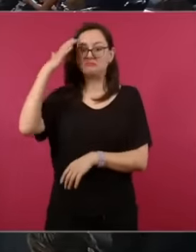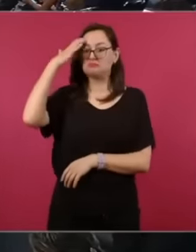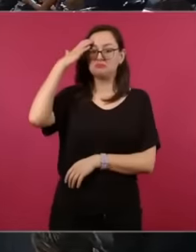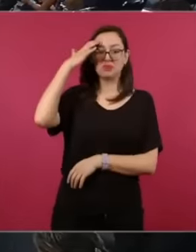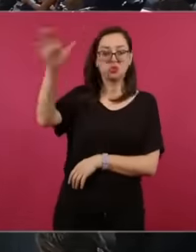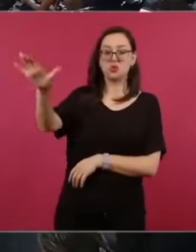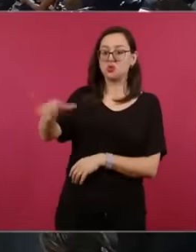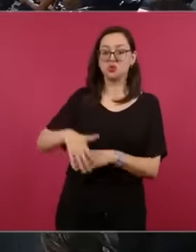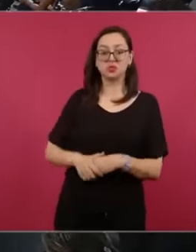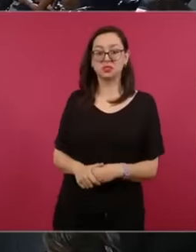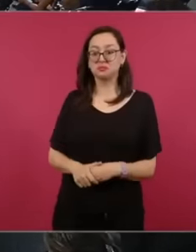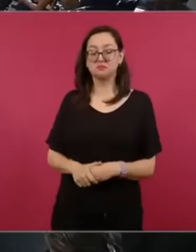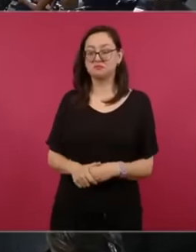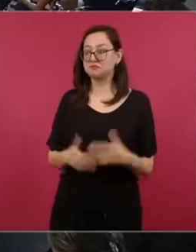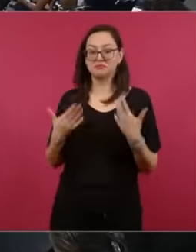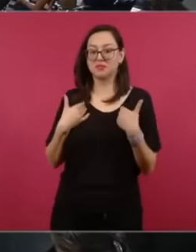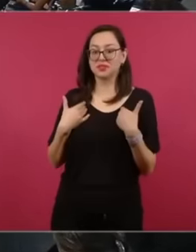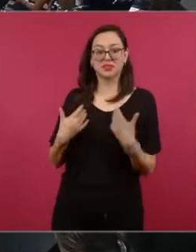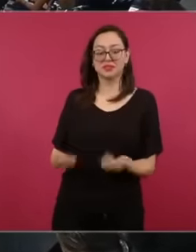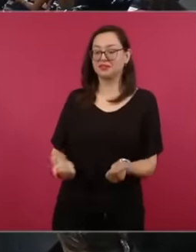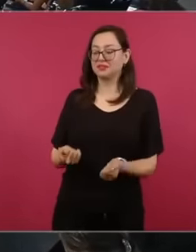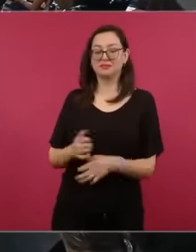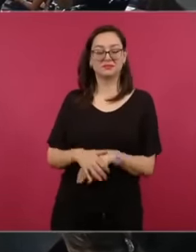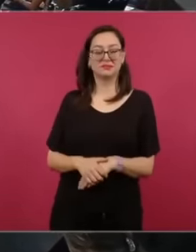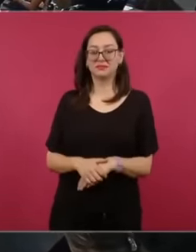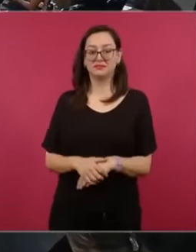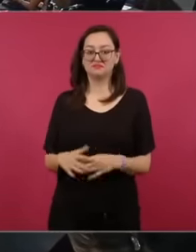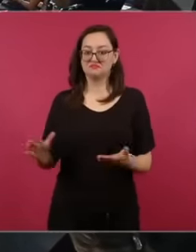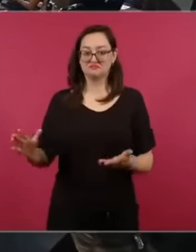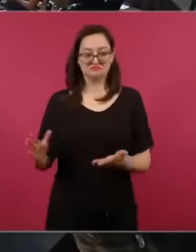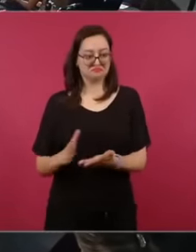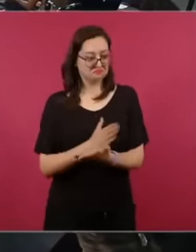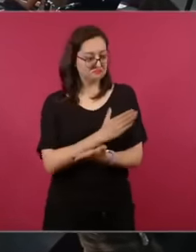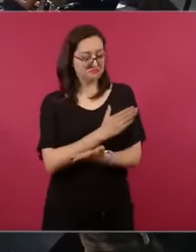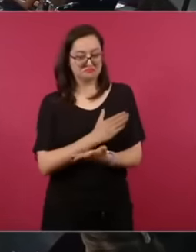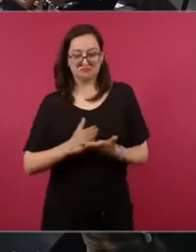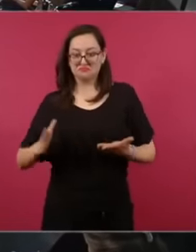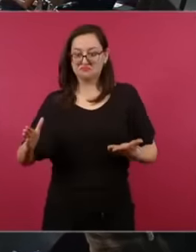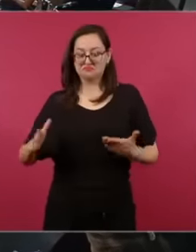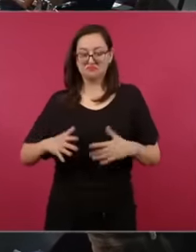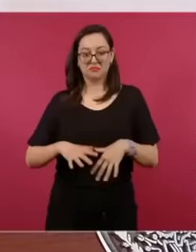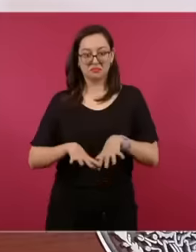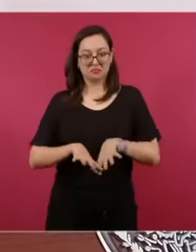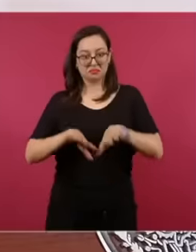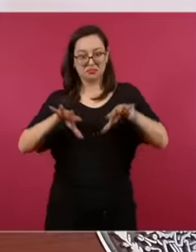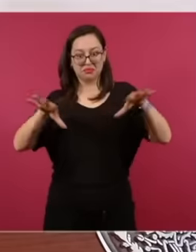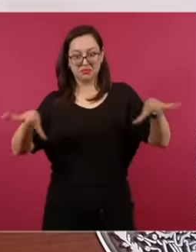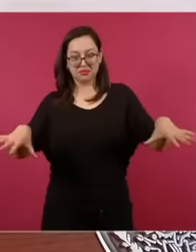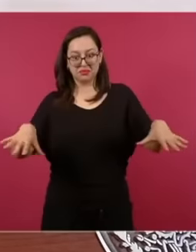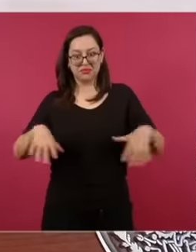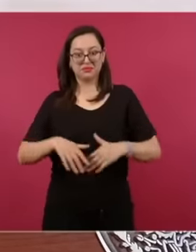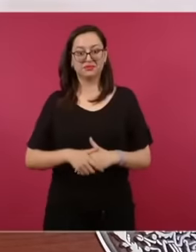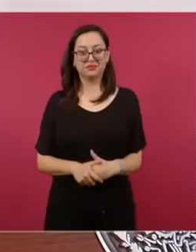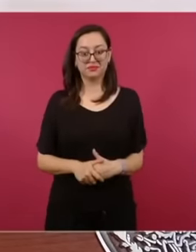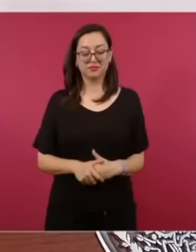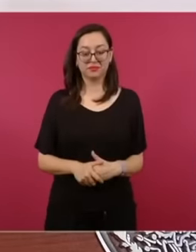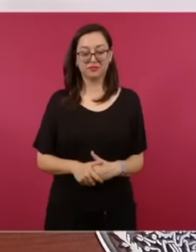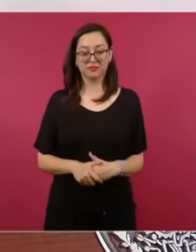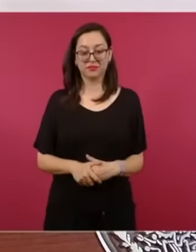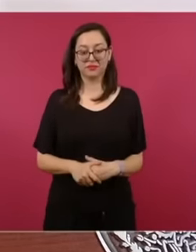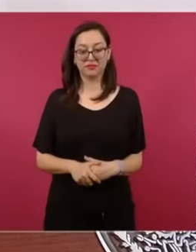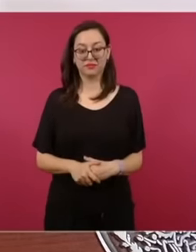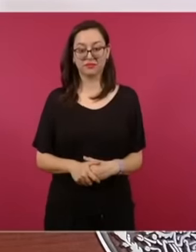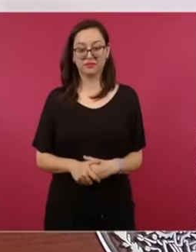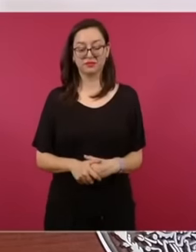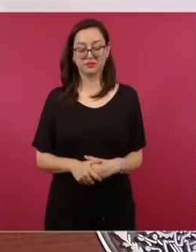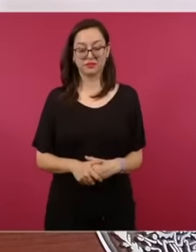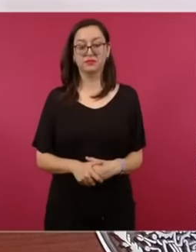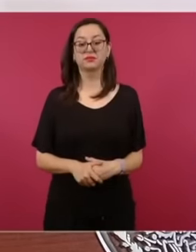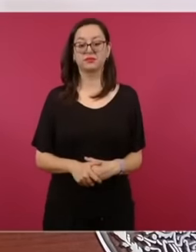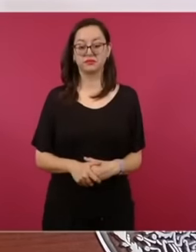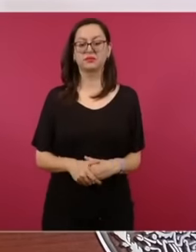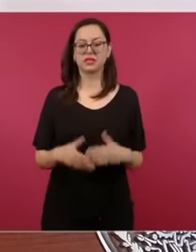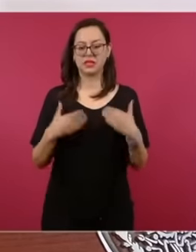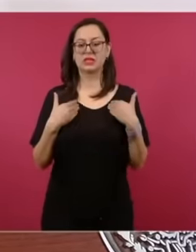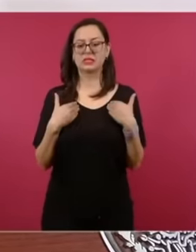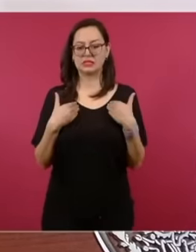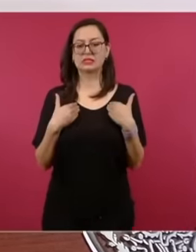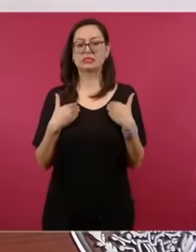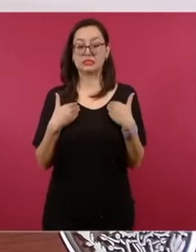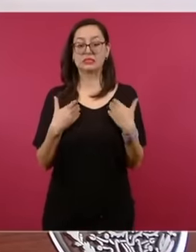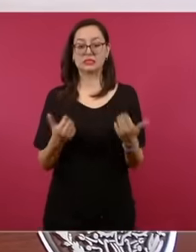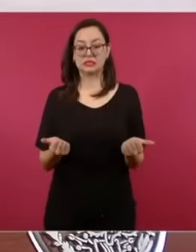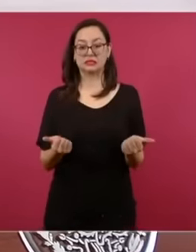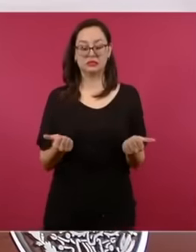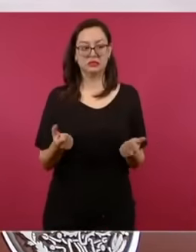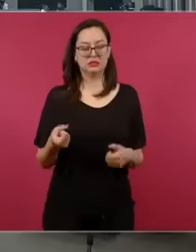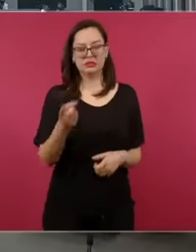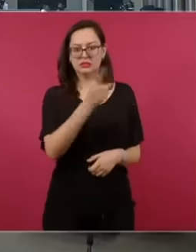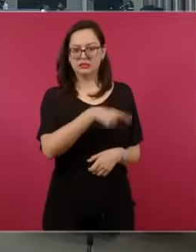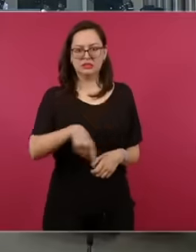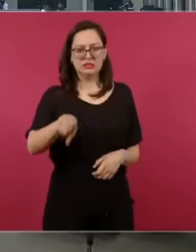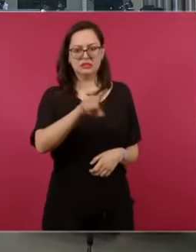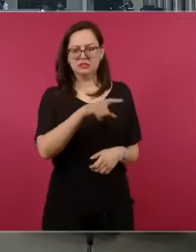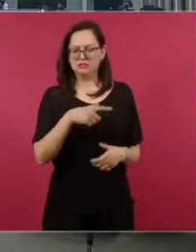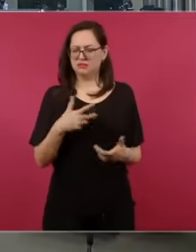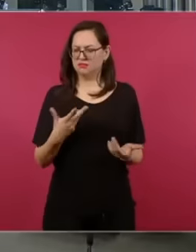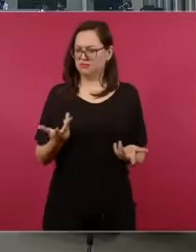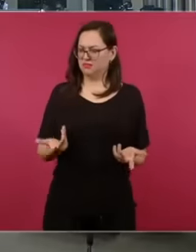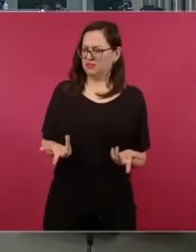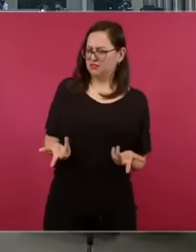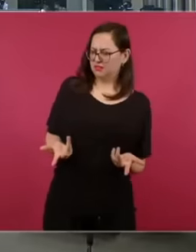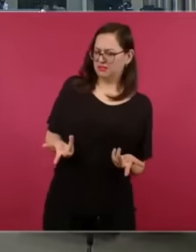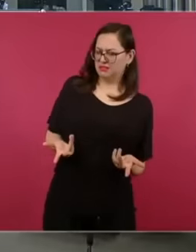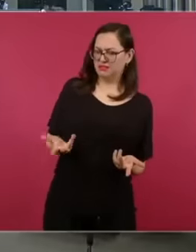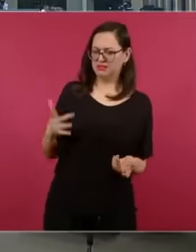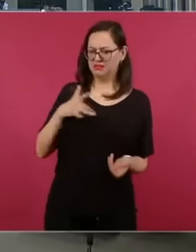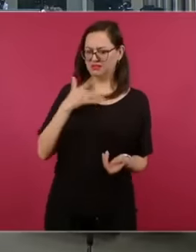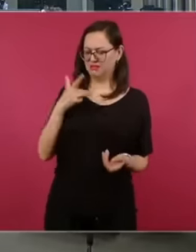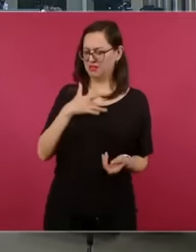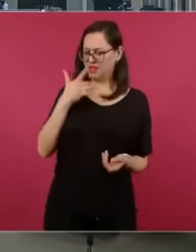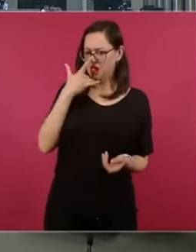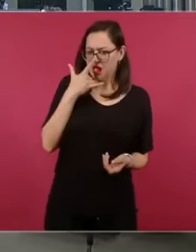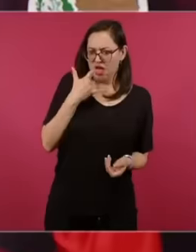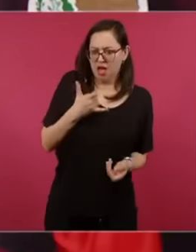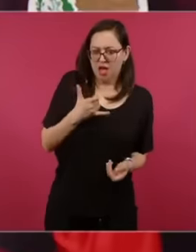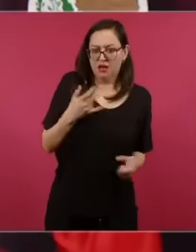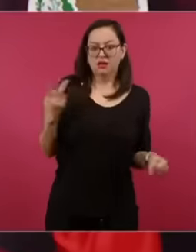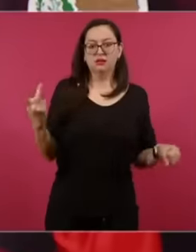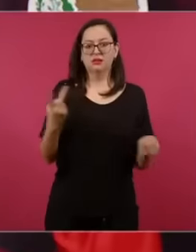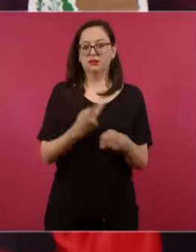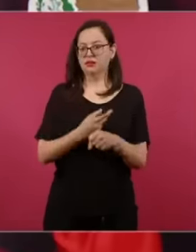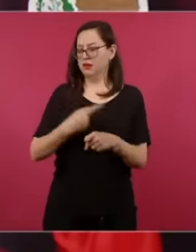worlds and I understand there is resistance. Because if all your life or for a good stretch of your